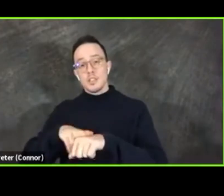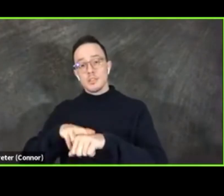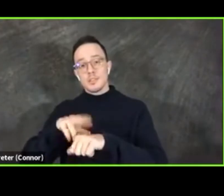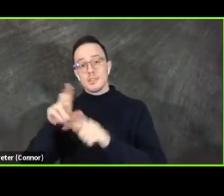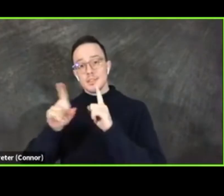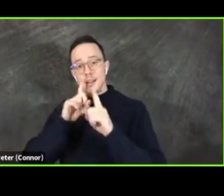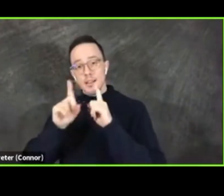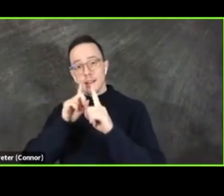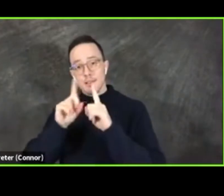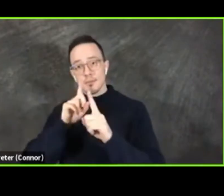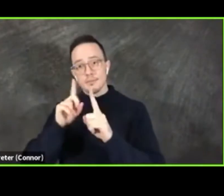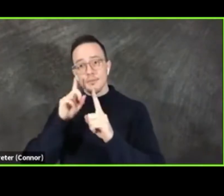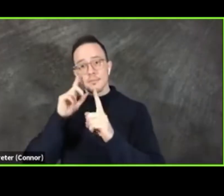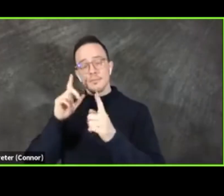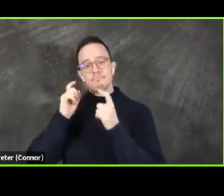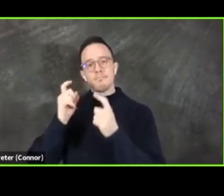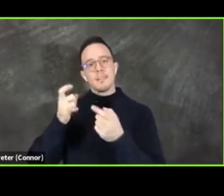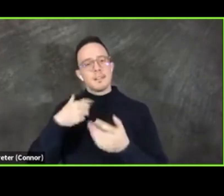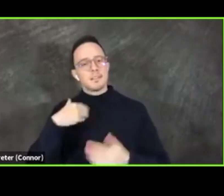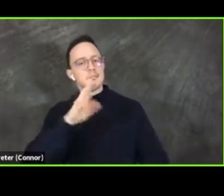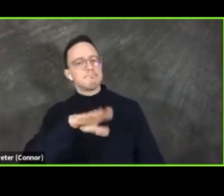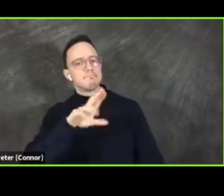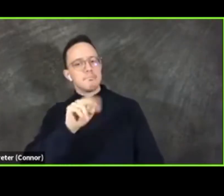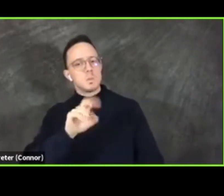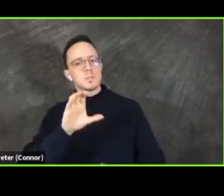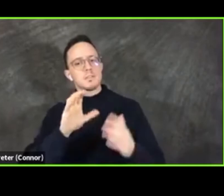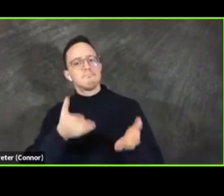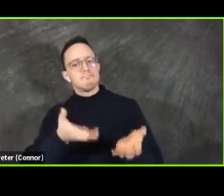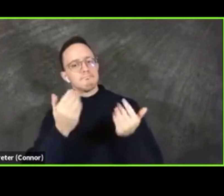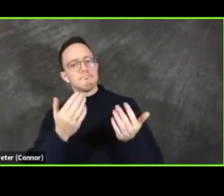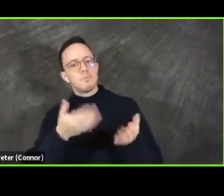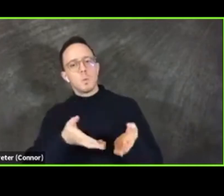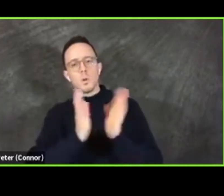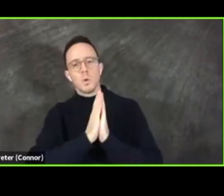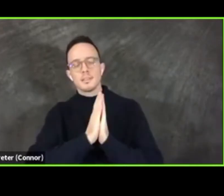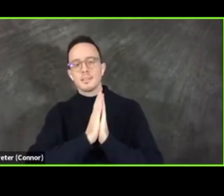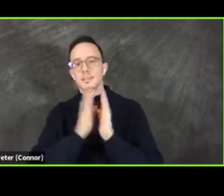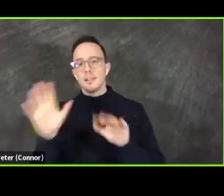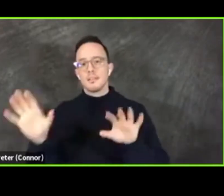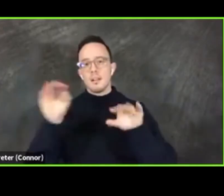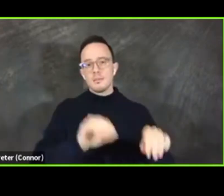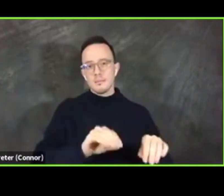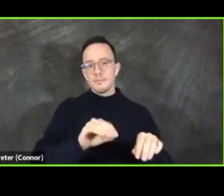THE REQUEST THAT THIS FOOD BE REINTRODUCED AND PLANTED THROUGHOUT THE ORIGINAL LENAPE